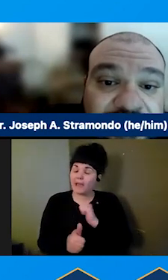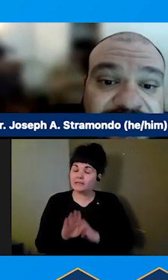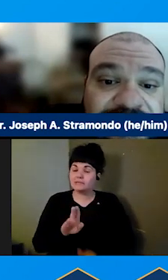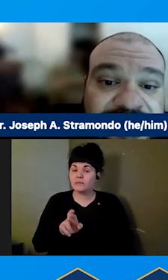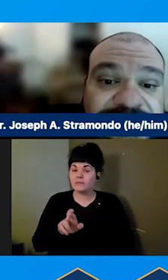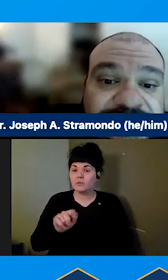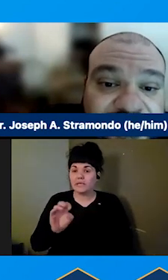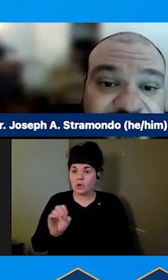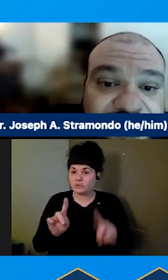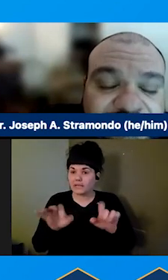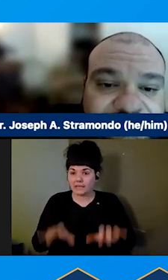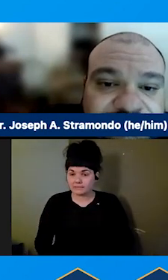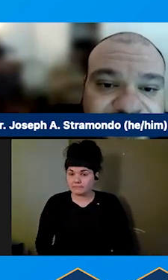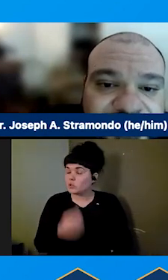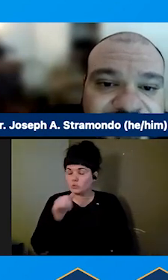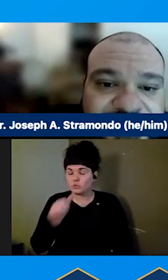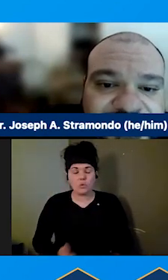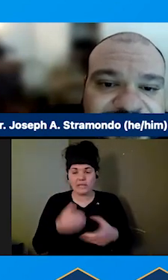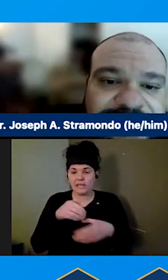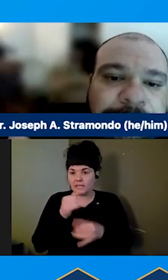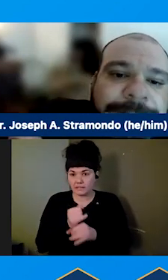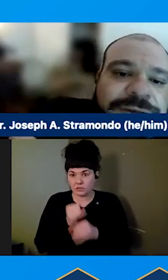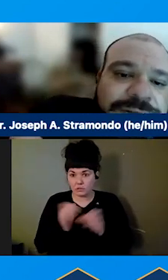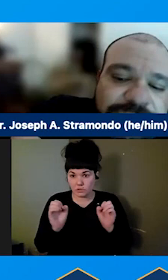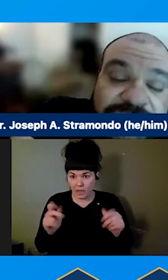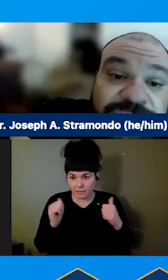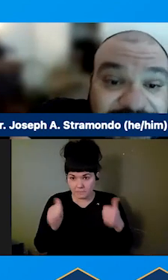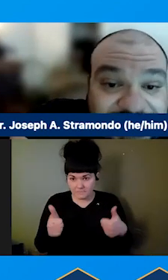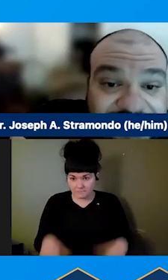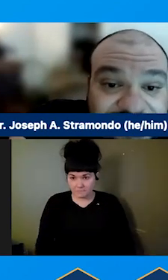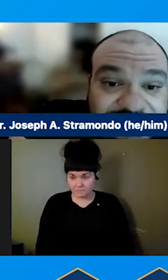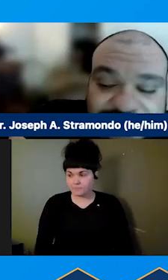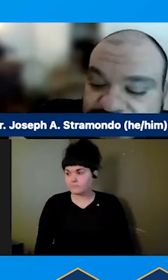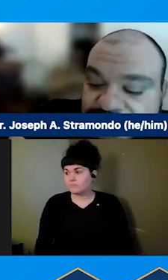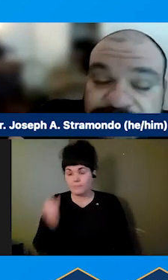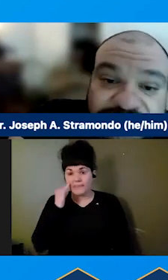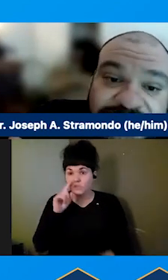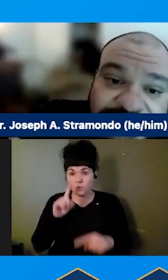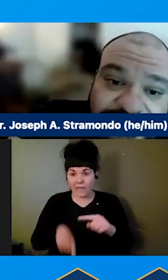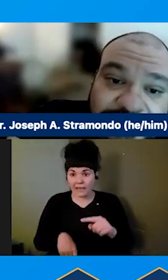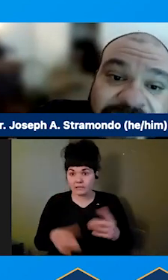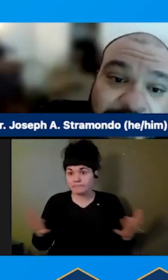live in an institution. Okay. If you can't then chances are